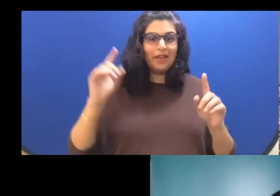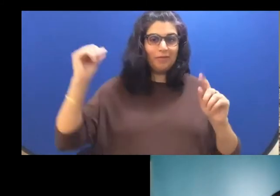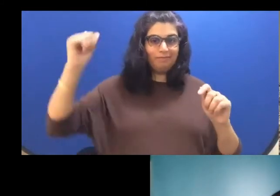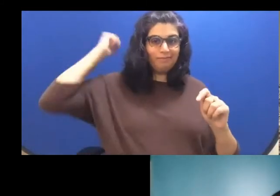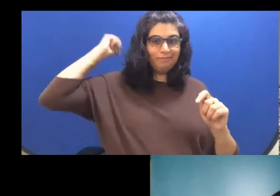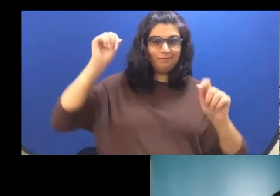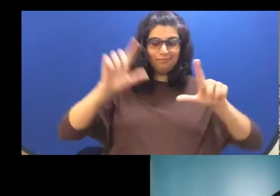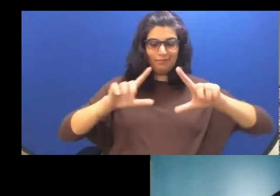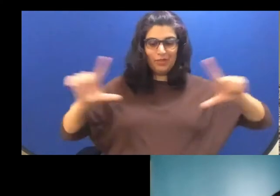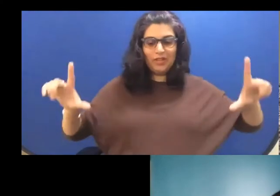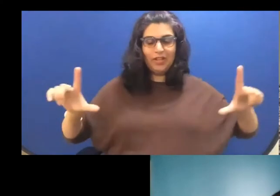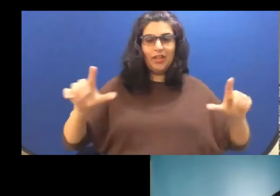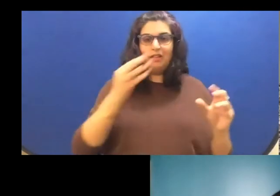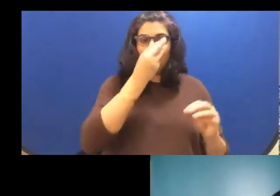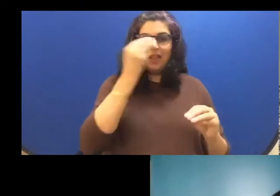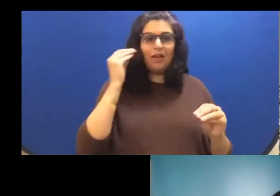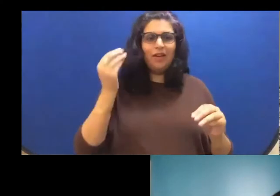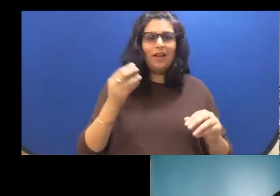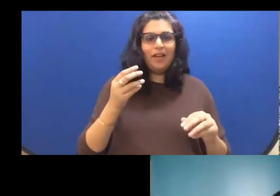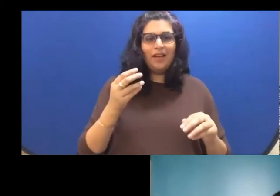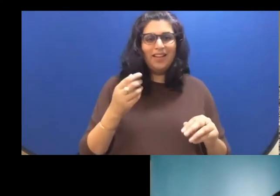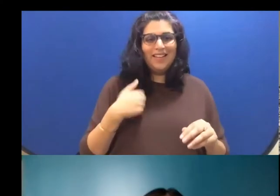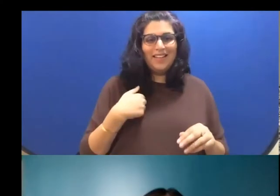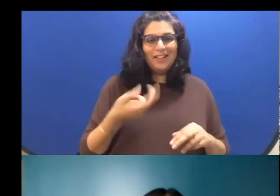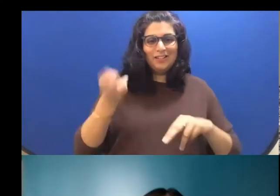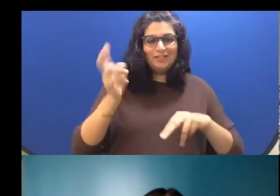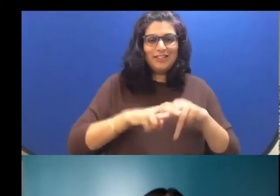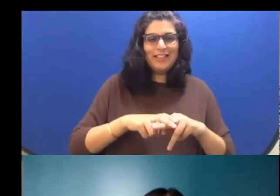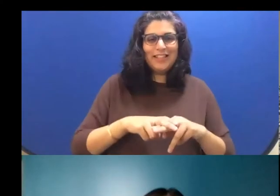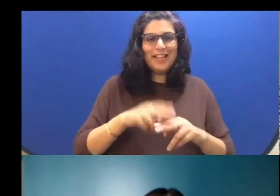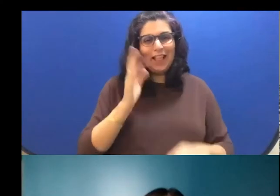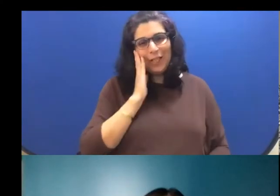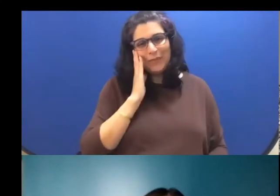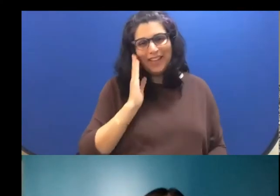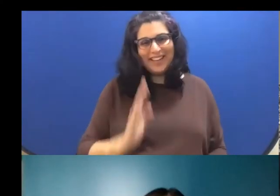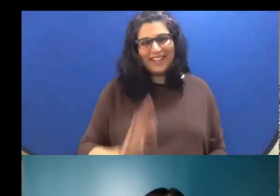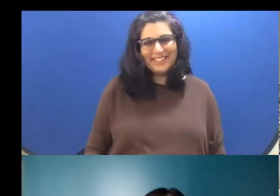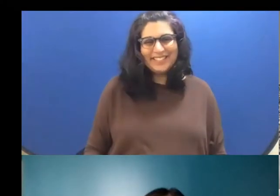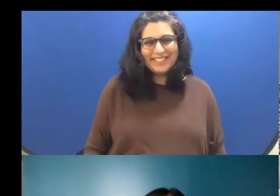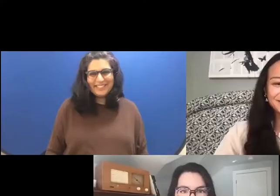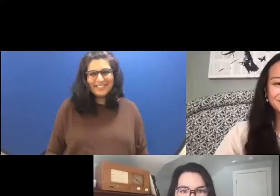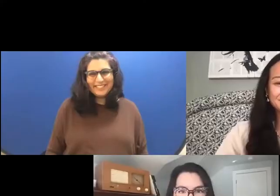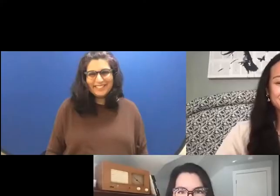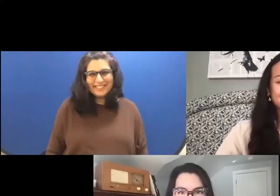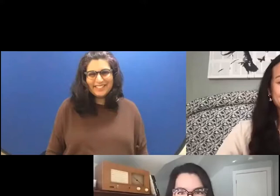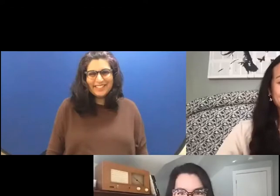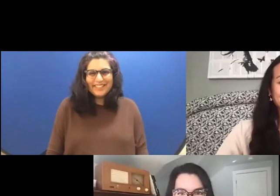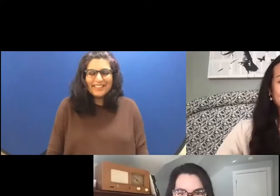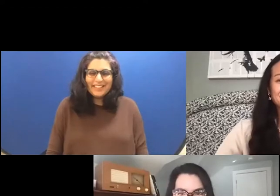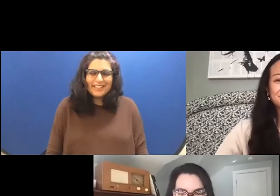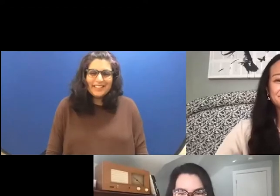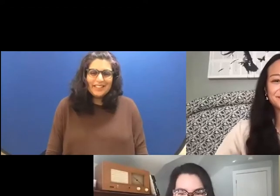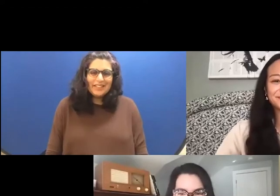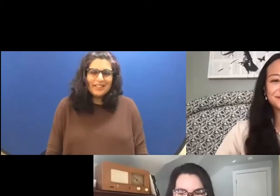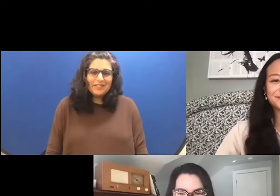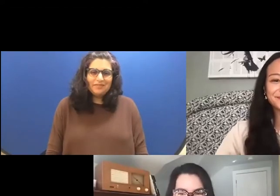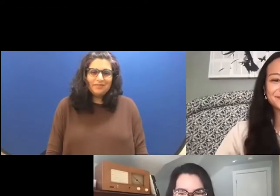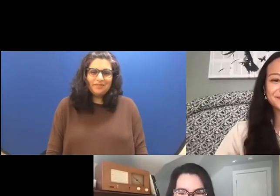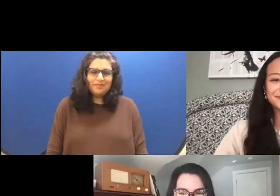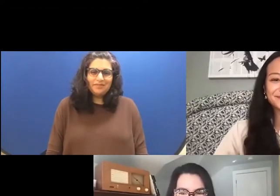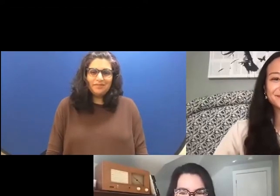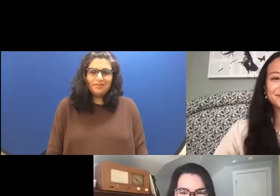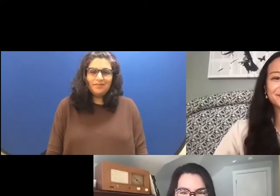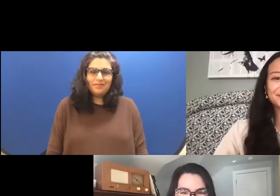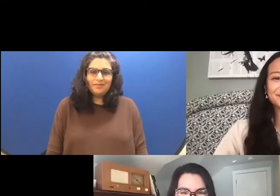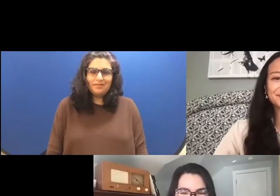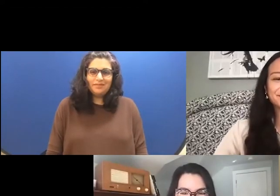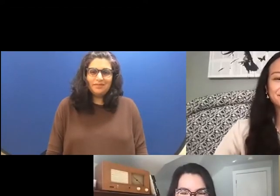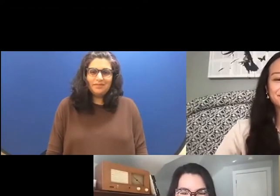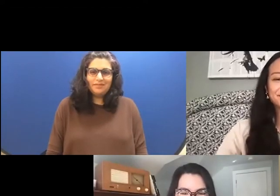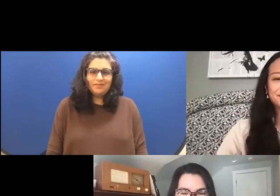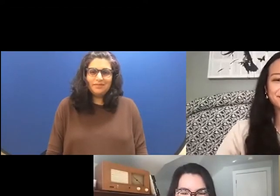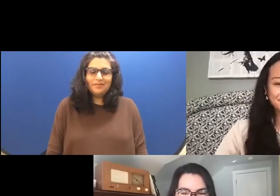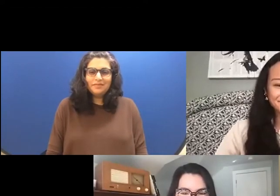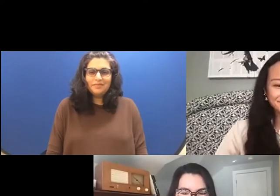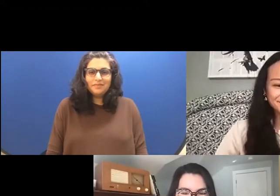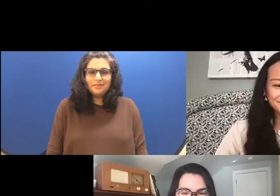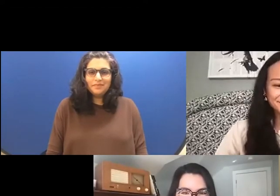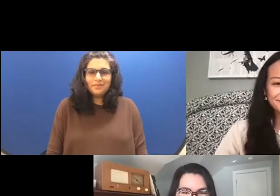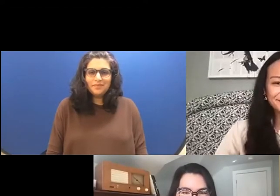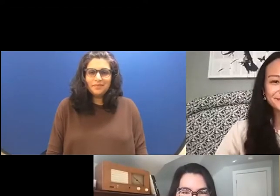I'm sitting on the bed but I don't know if you can tell that. Okay, thank you